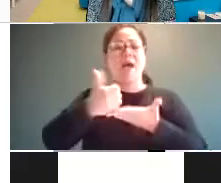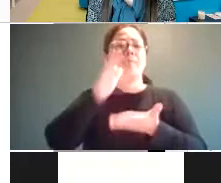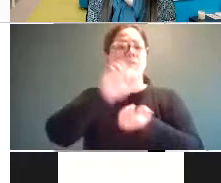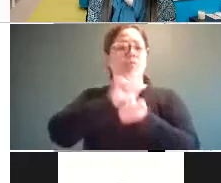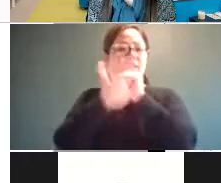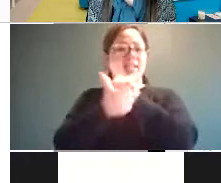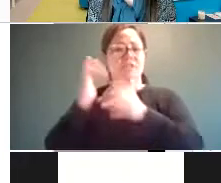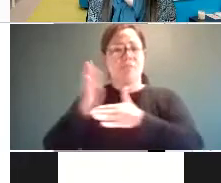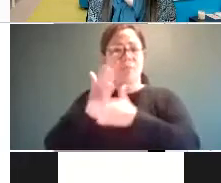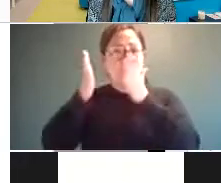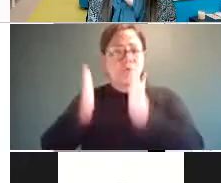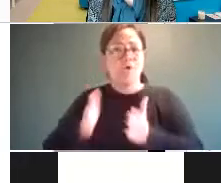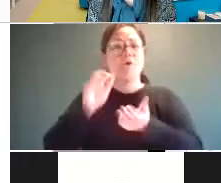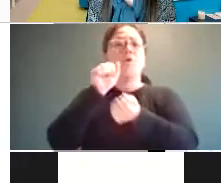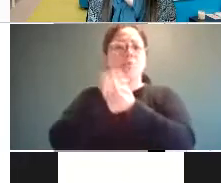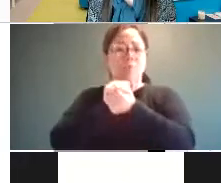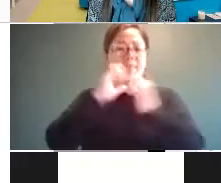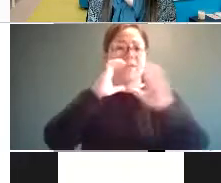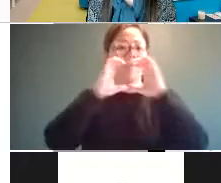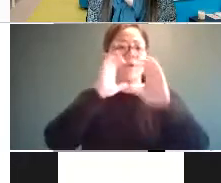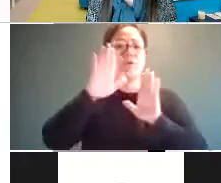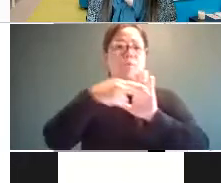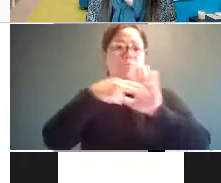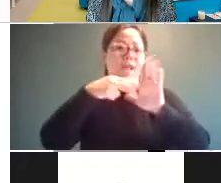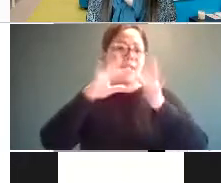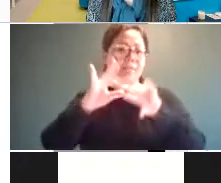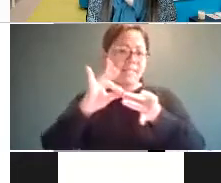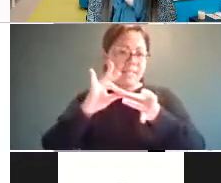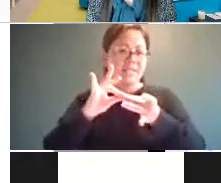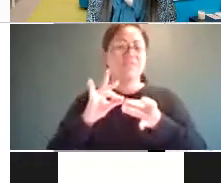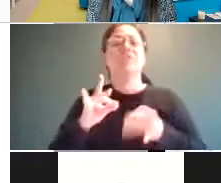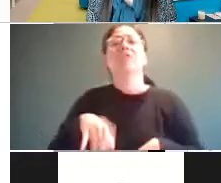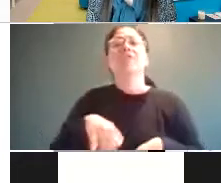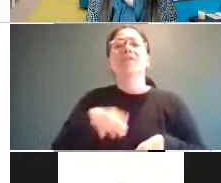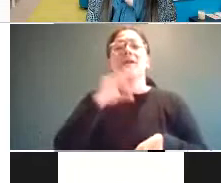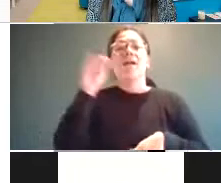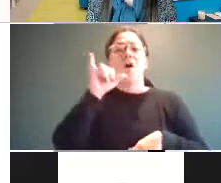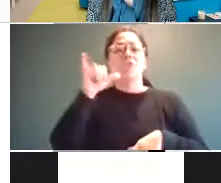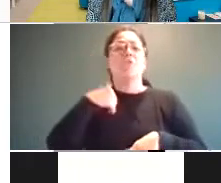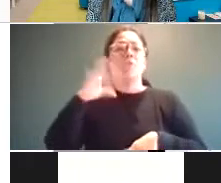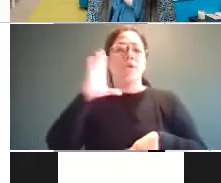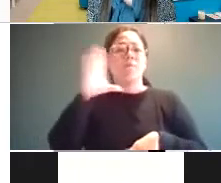with communicating your brand message. And we'll walk through building a list of considerations